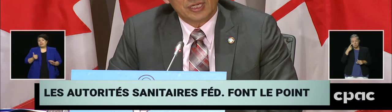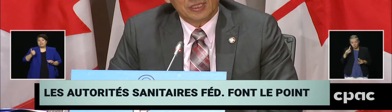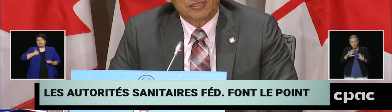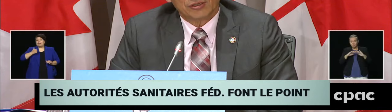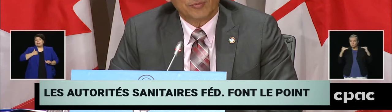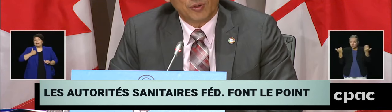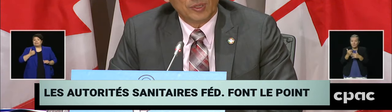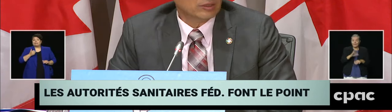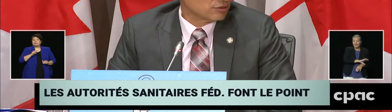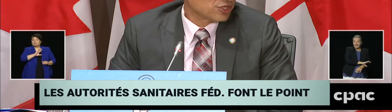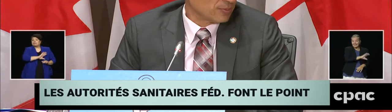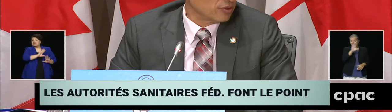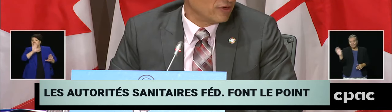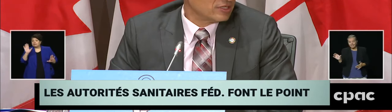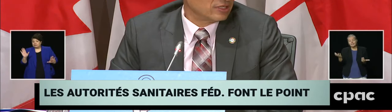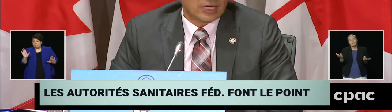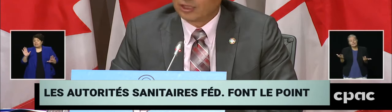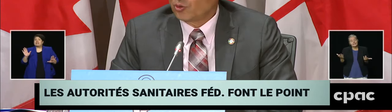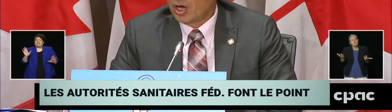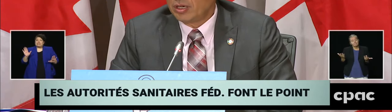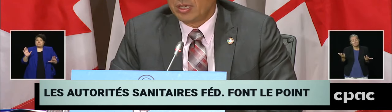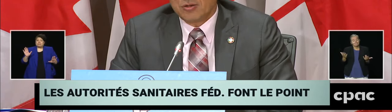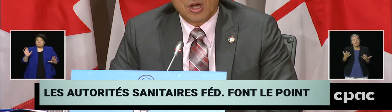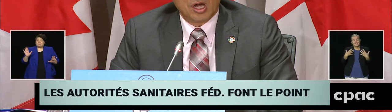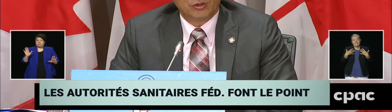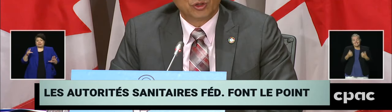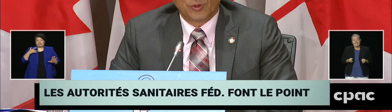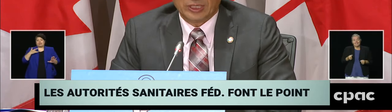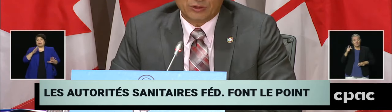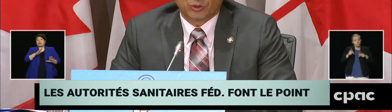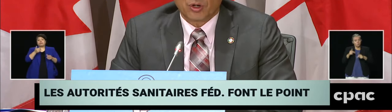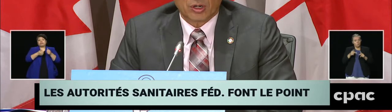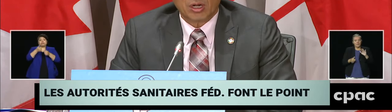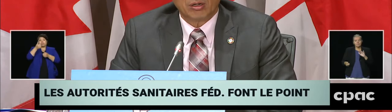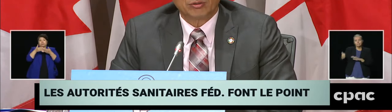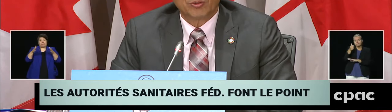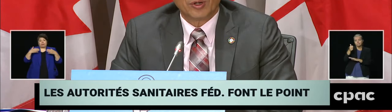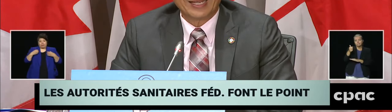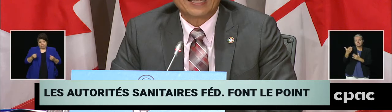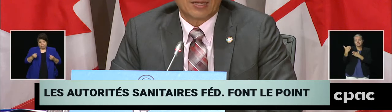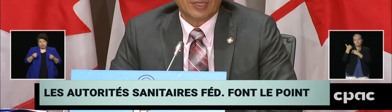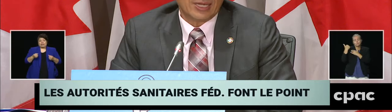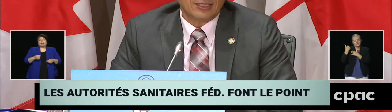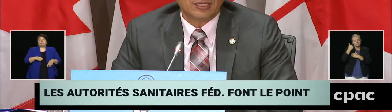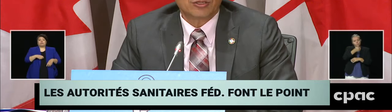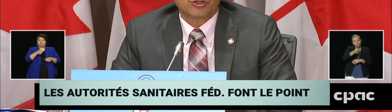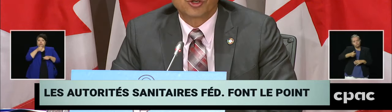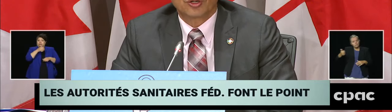NOT A PROBLEM. BUT FOR THE REST OF CANADA, I